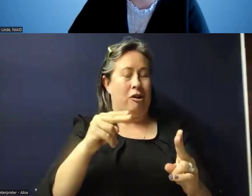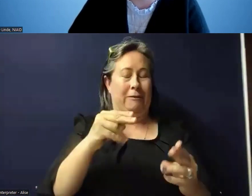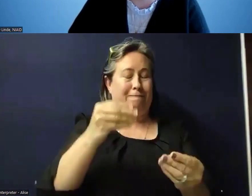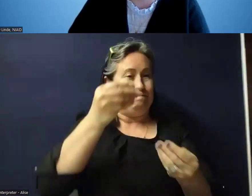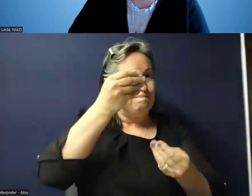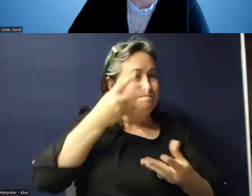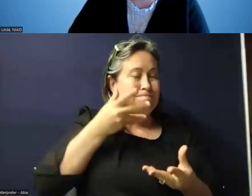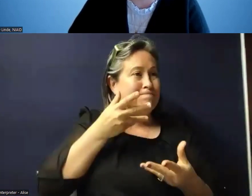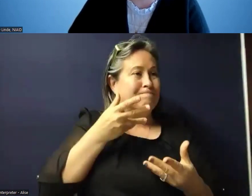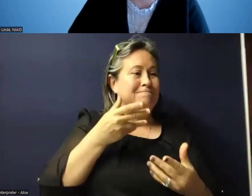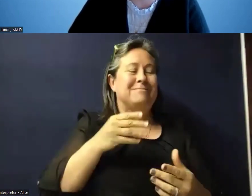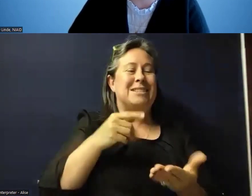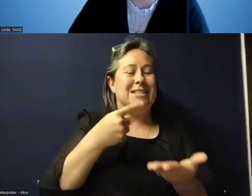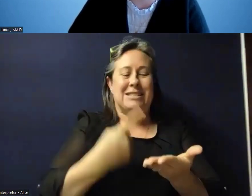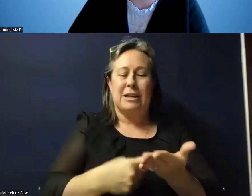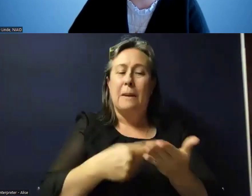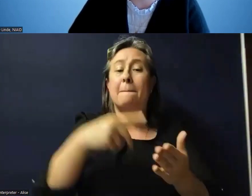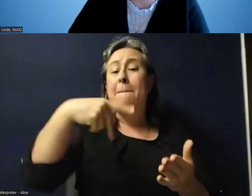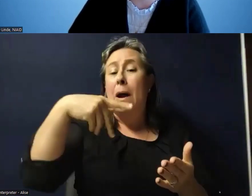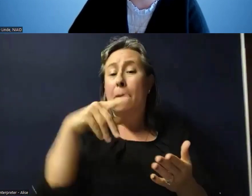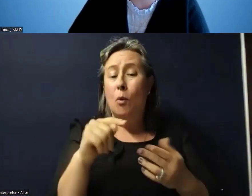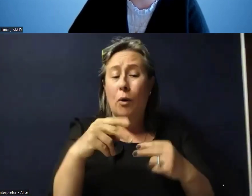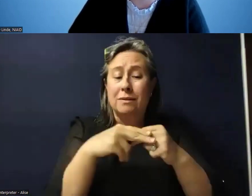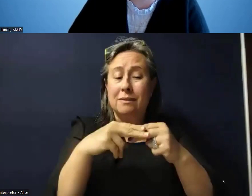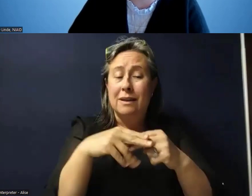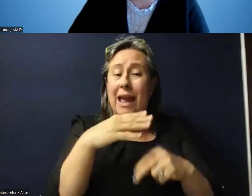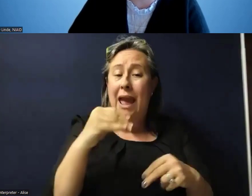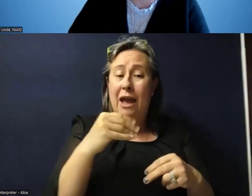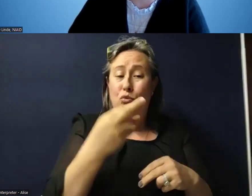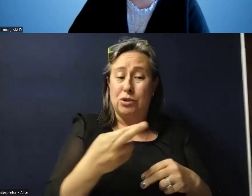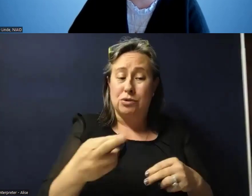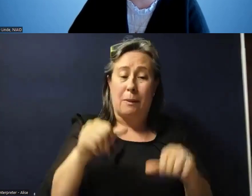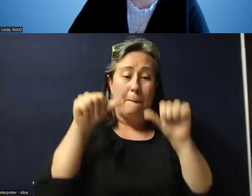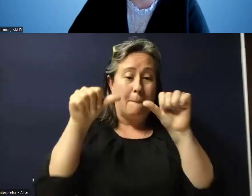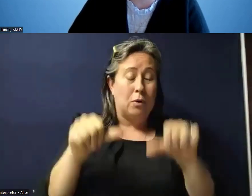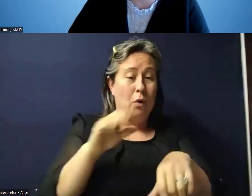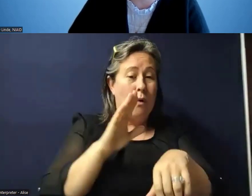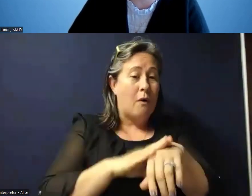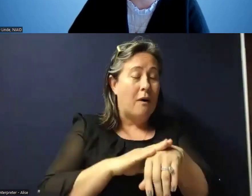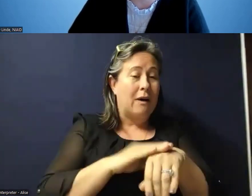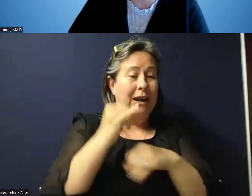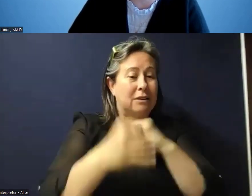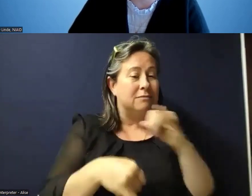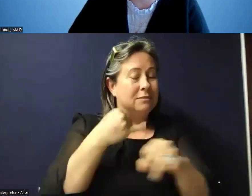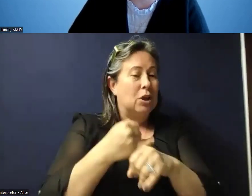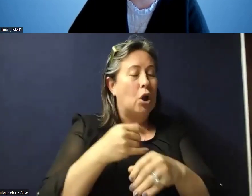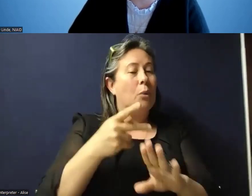The PowerPoint and related resources have been posted to the International Collaborations Precon page